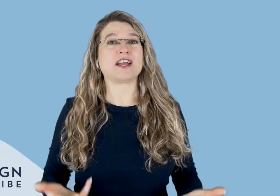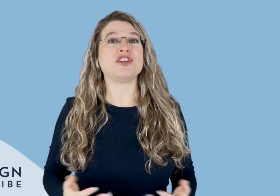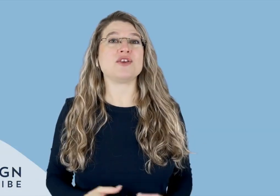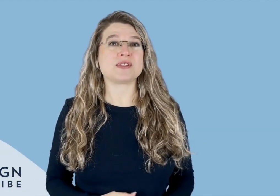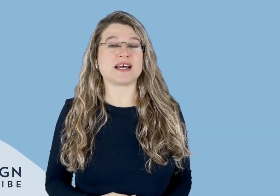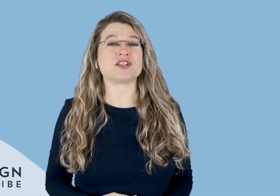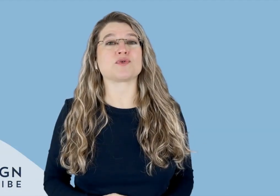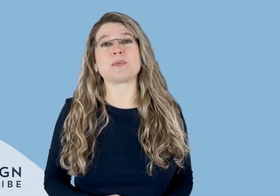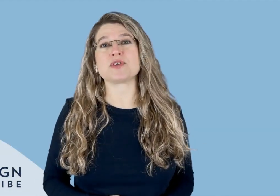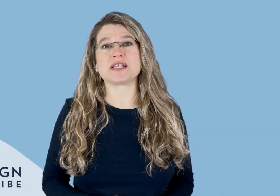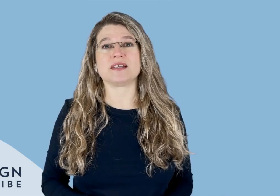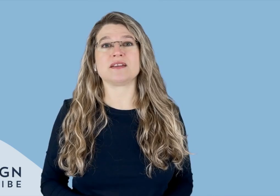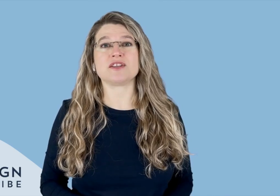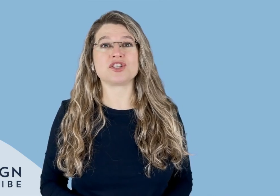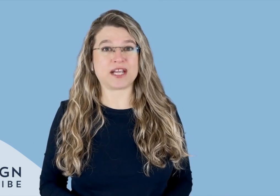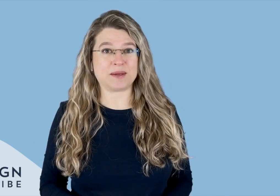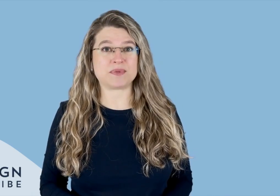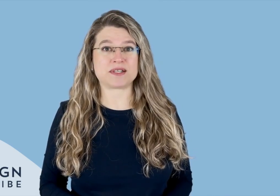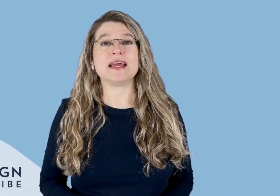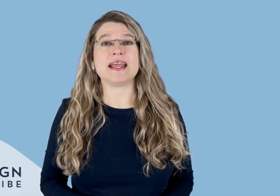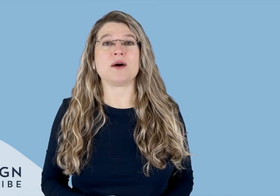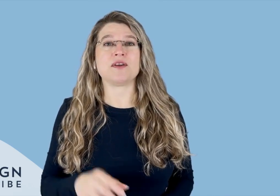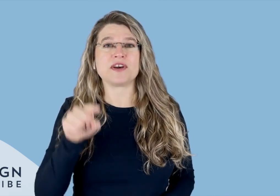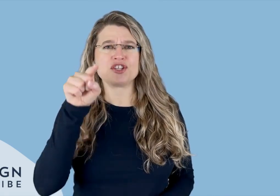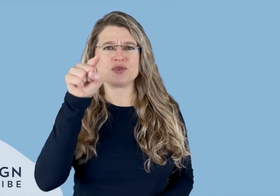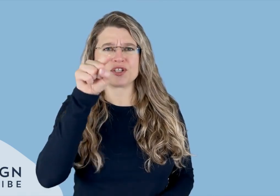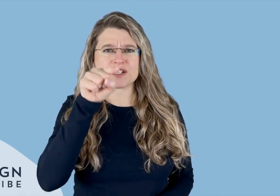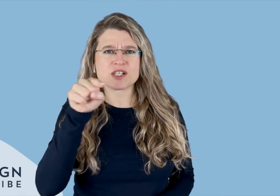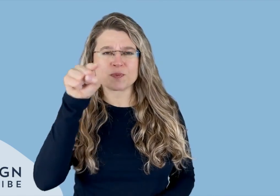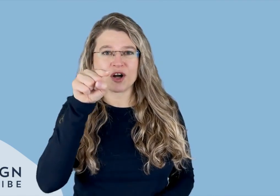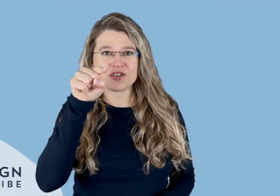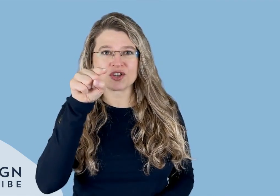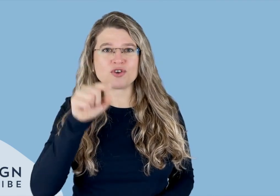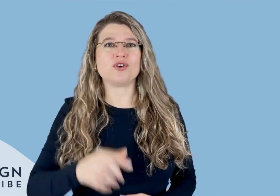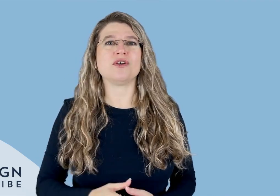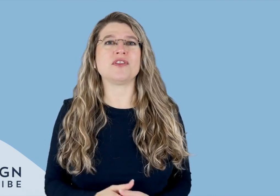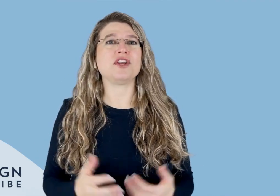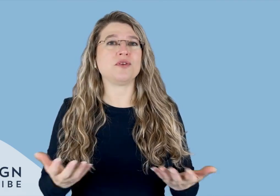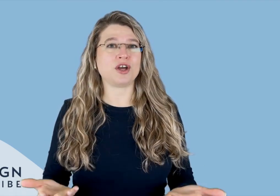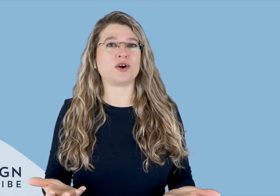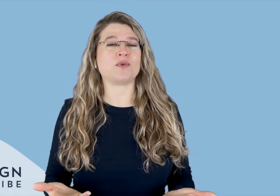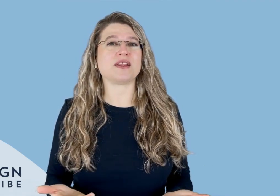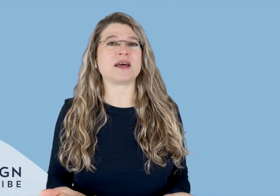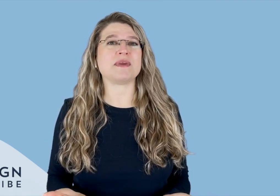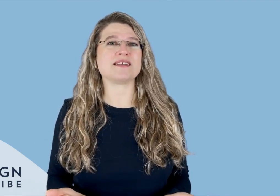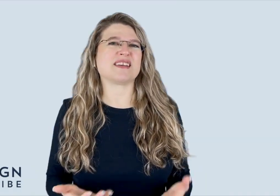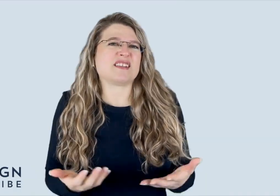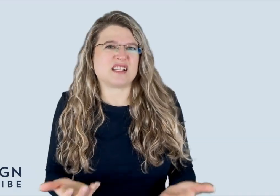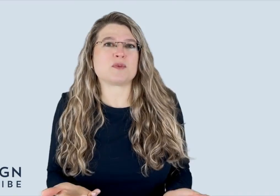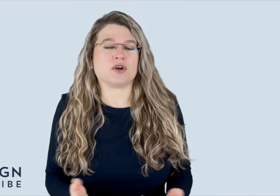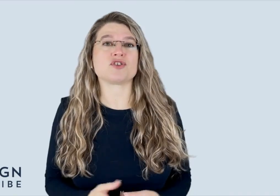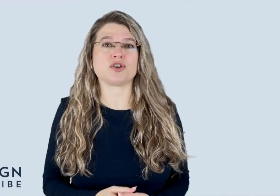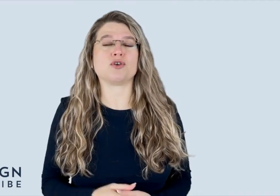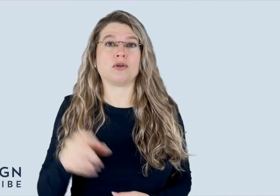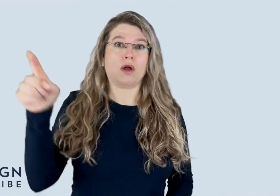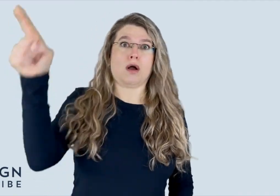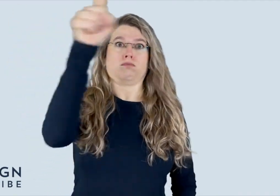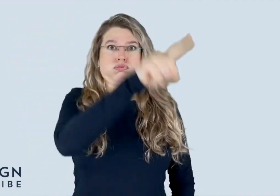I can use that to represent shapes. Now, if I do just a small circle, then you know that that means that is a small circle.